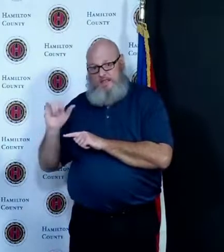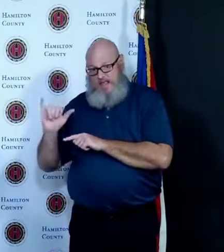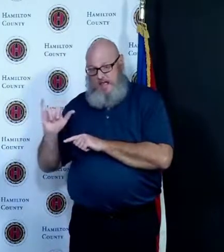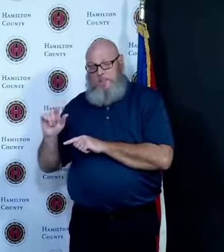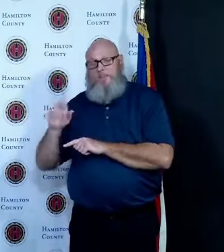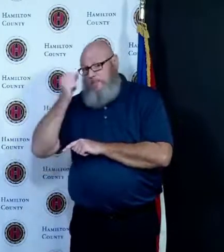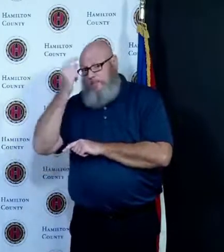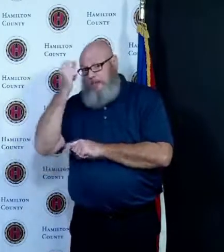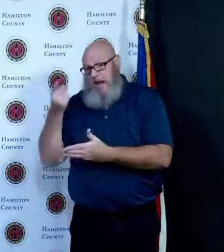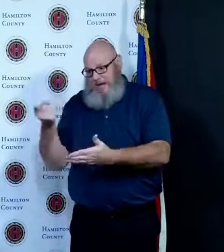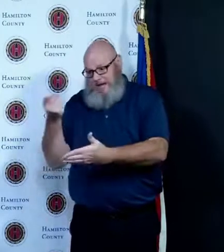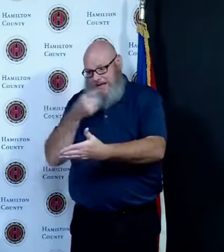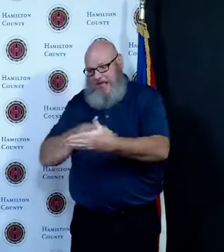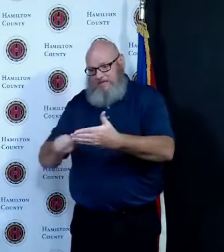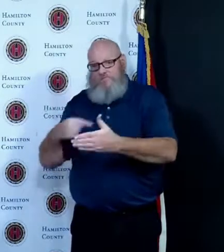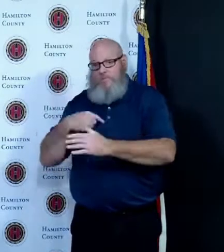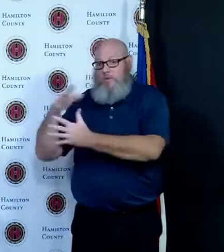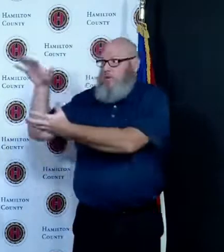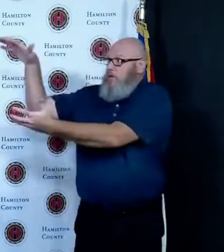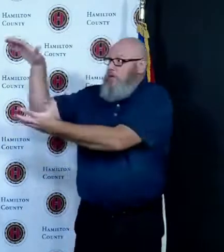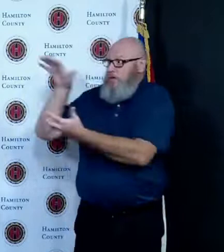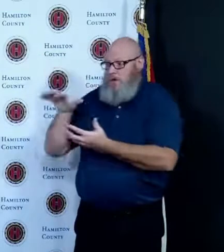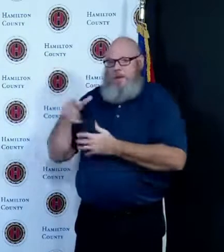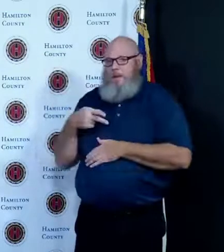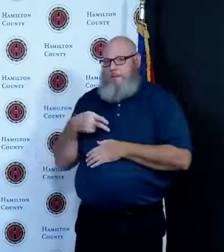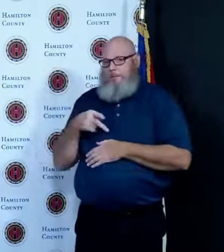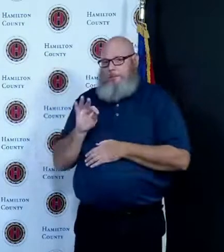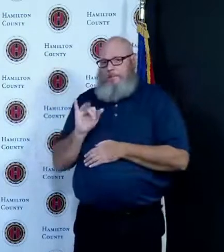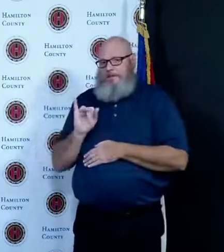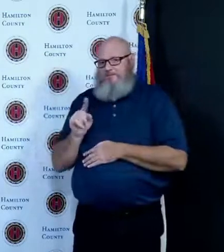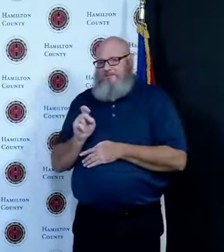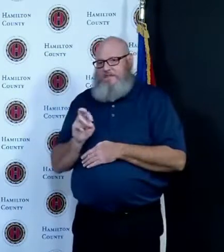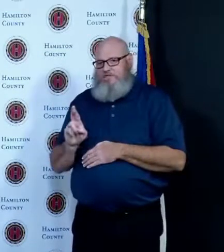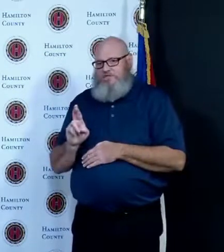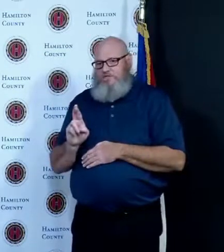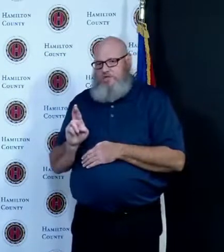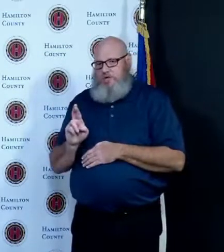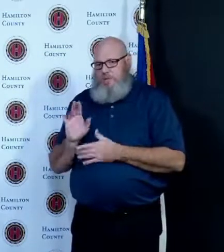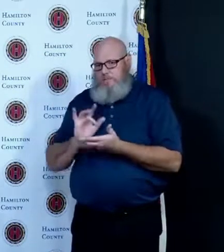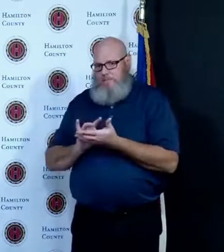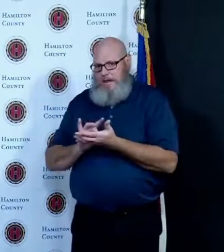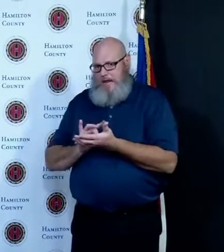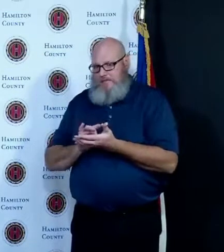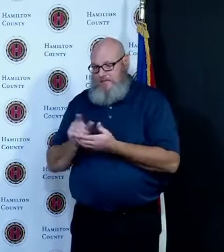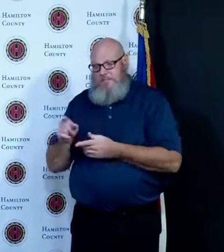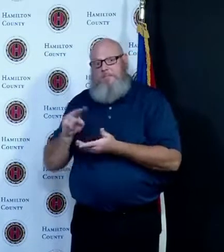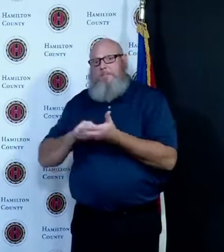you Greg also Denise and possibly Nick first responders that are waiting on their second dose